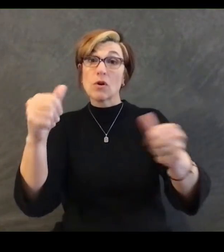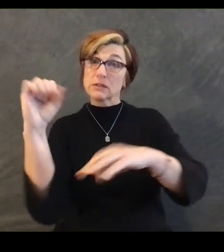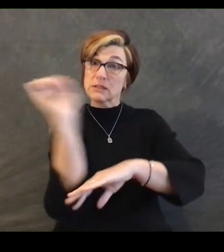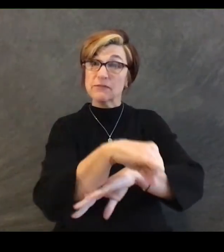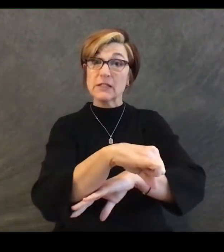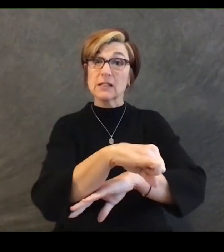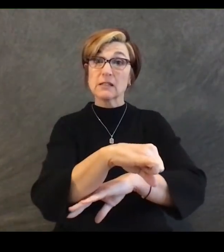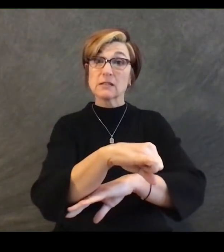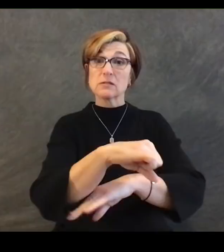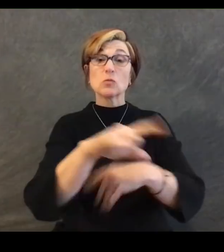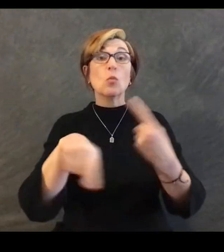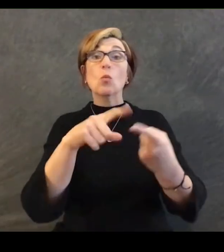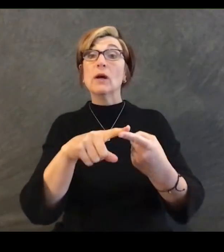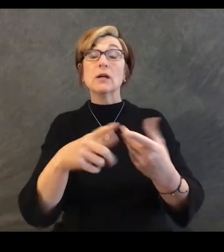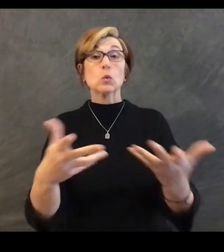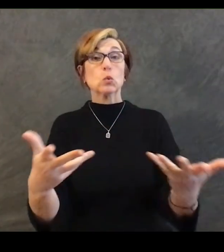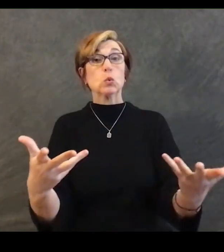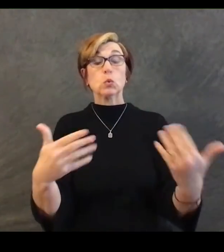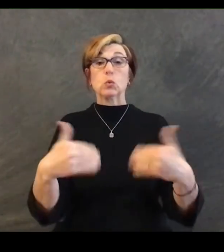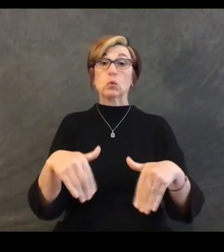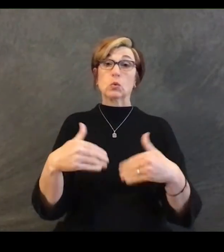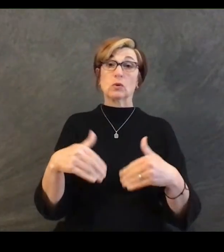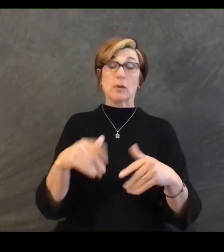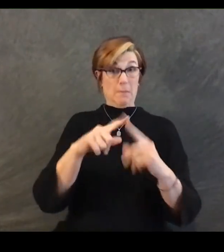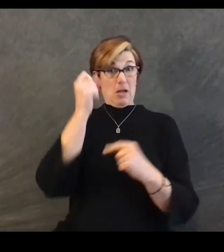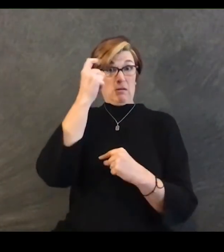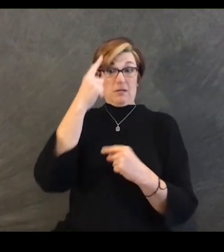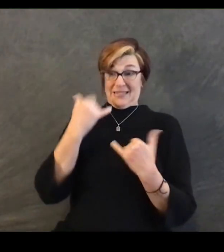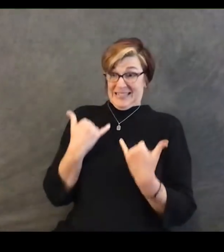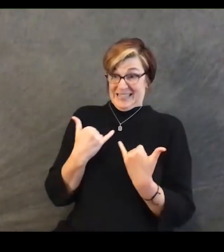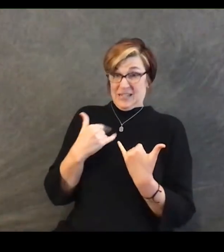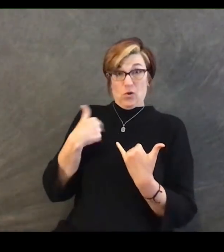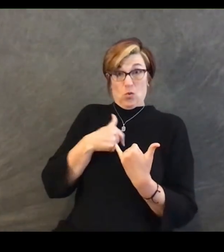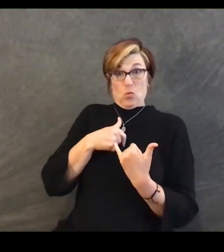we're doing now will be very good practice for the future including for